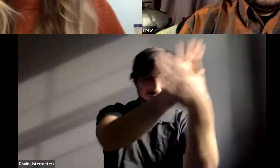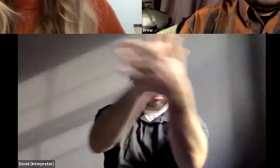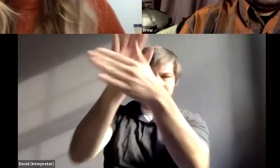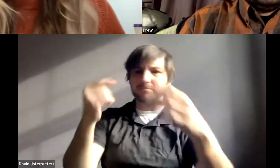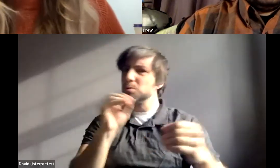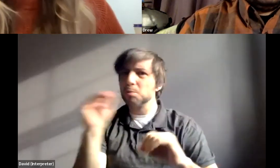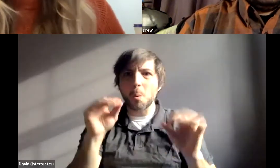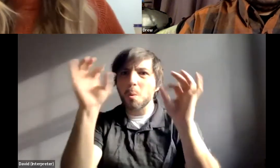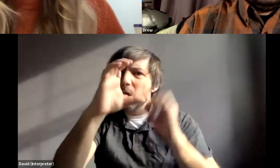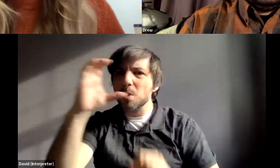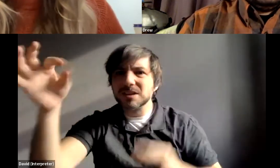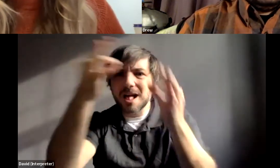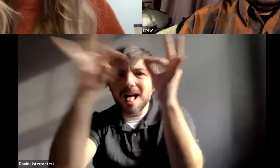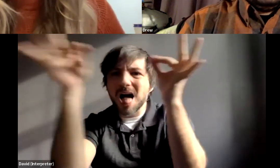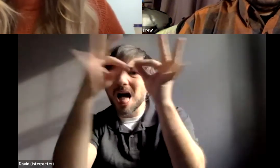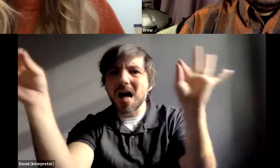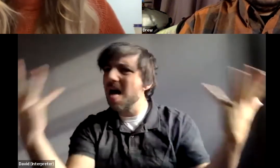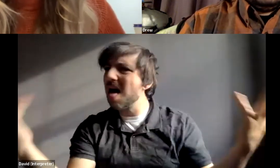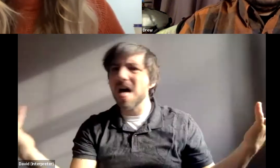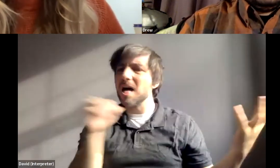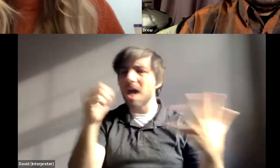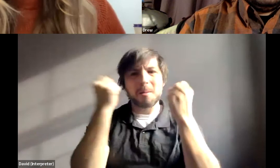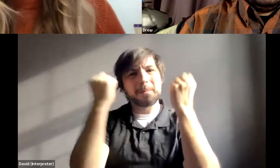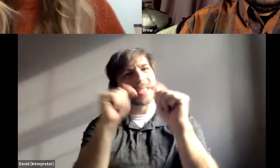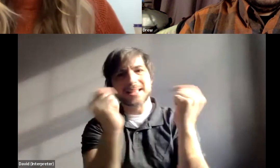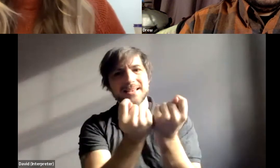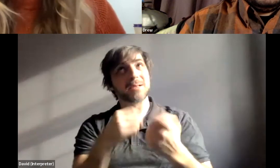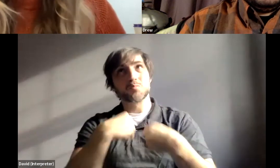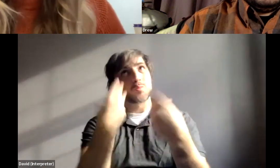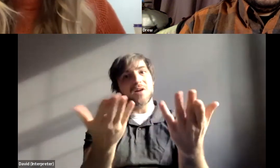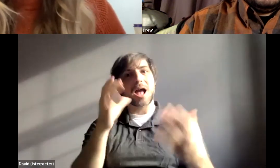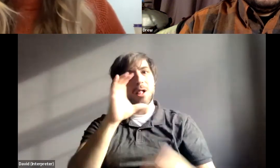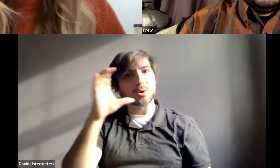venues offer closed captioning on that center hung. I would love for us to be